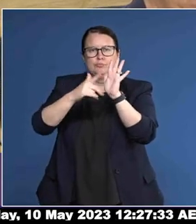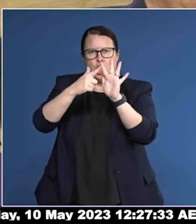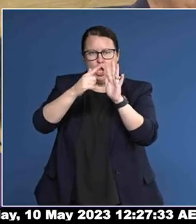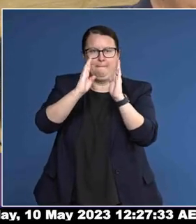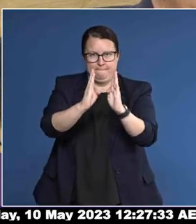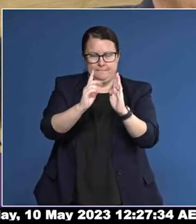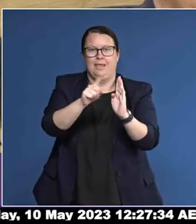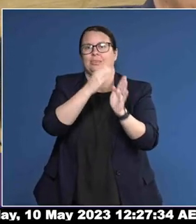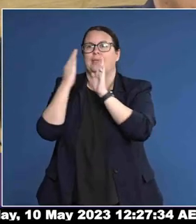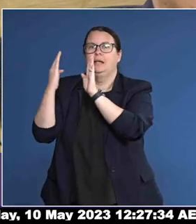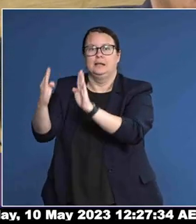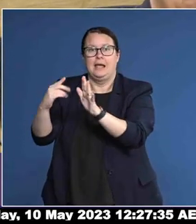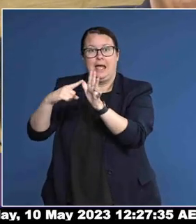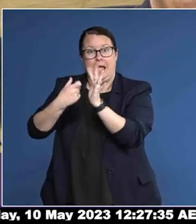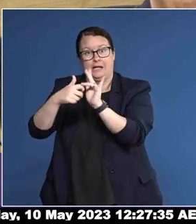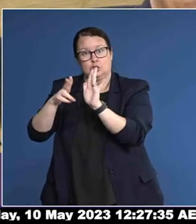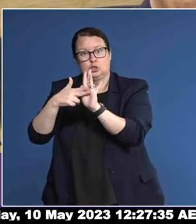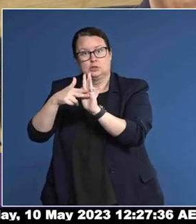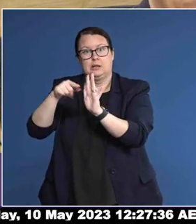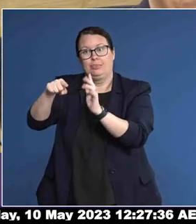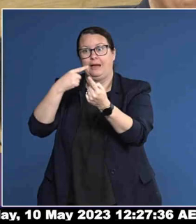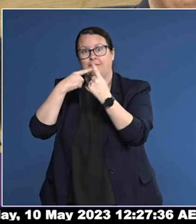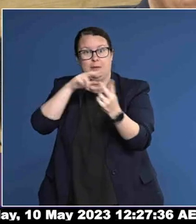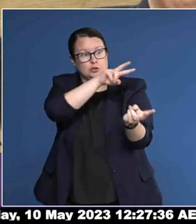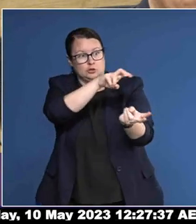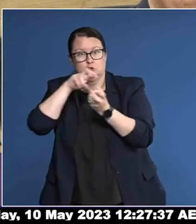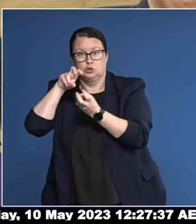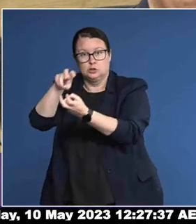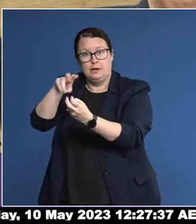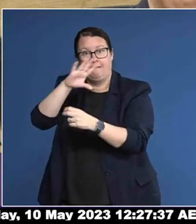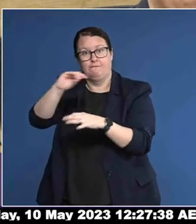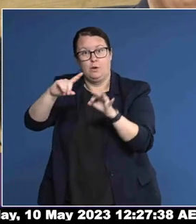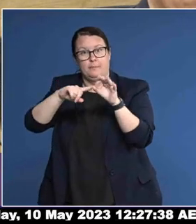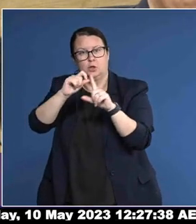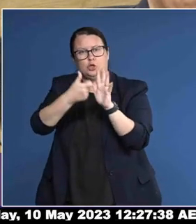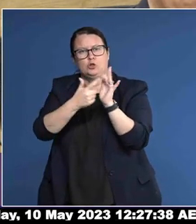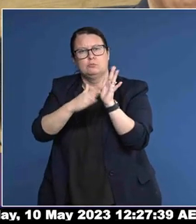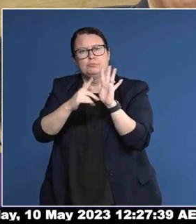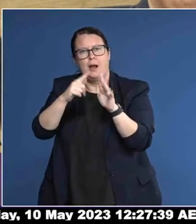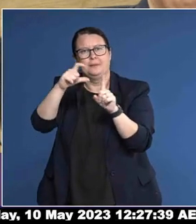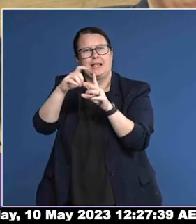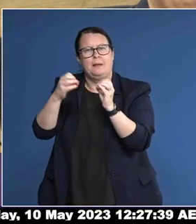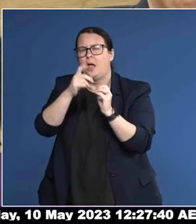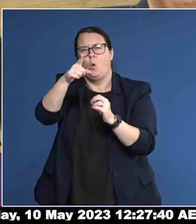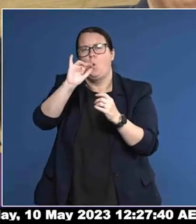directly from the QPRIME record? Or is it a more edited version, do you know? No, it's a summary.